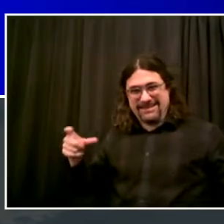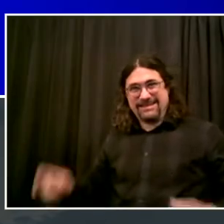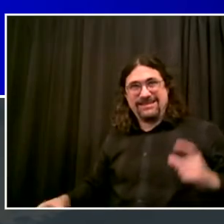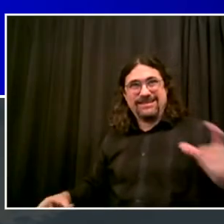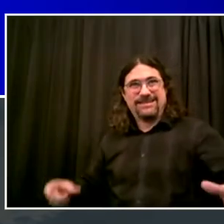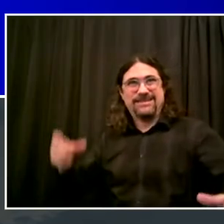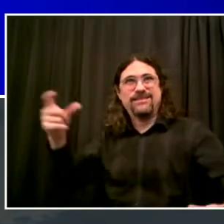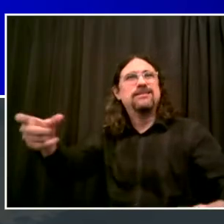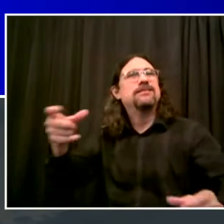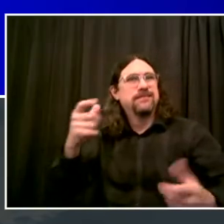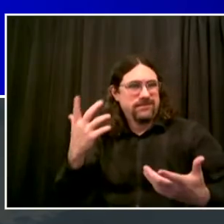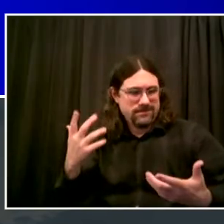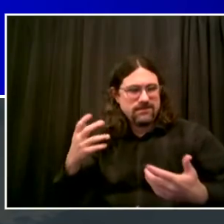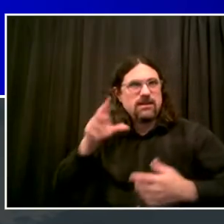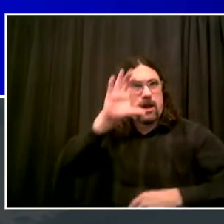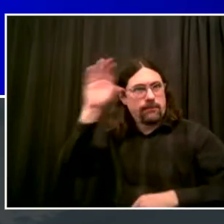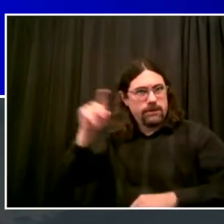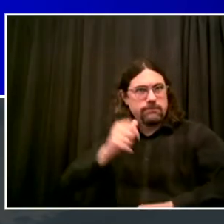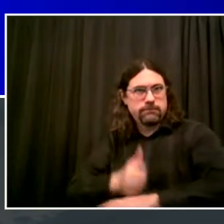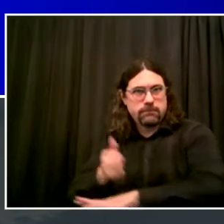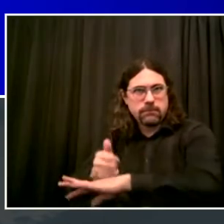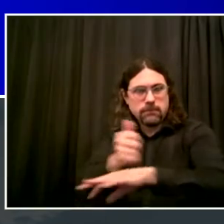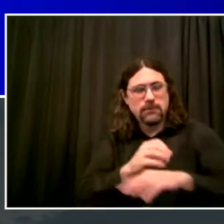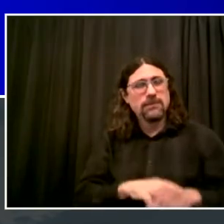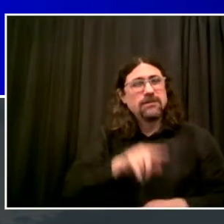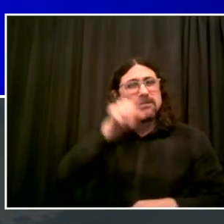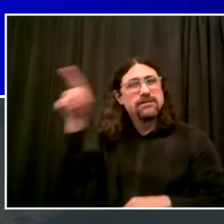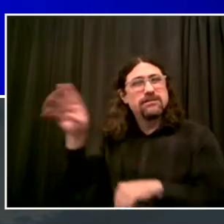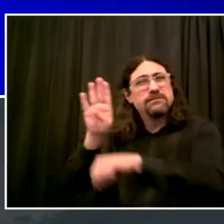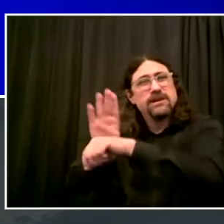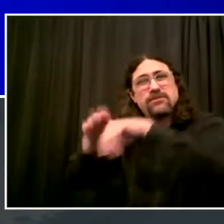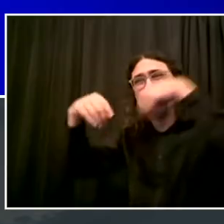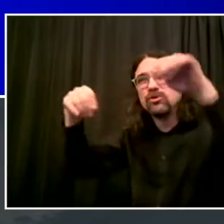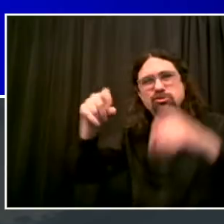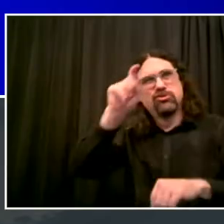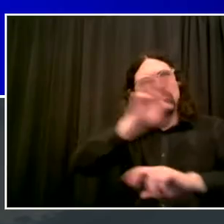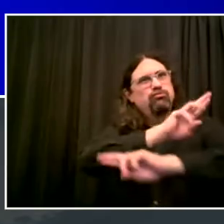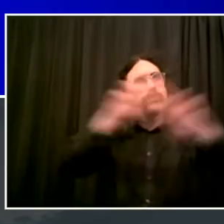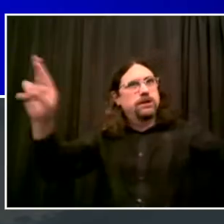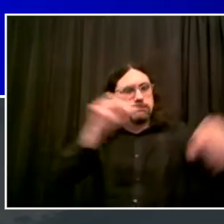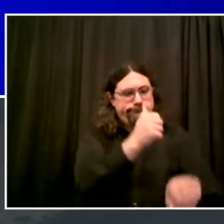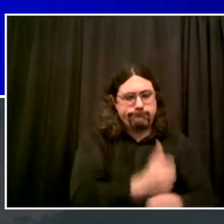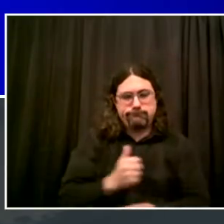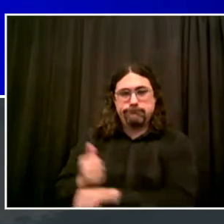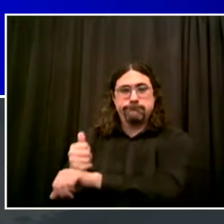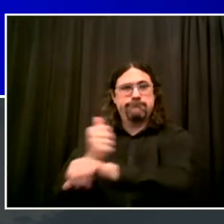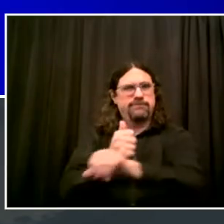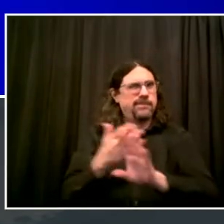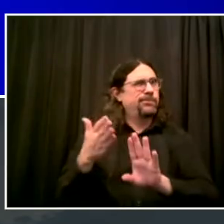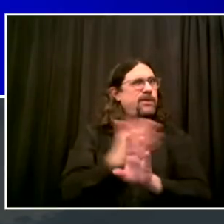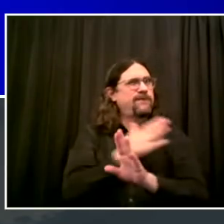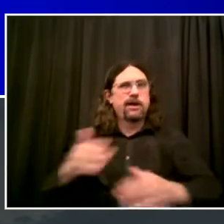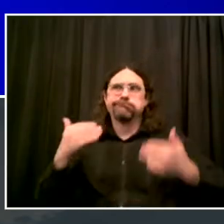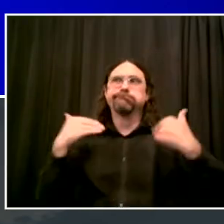WORKSTATIONS ARE AND TO ASTY INSIDE THAT. LOOKING AT HOW ALL OF THIS WORK